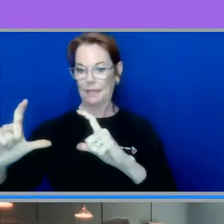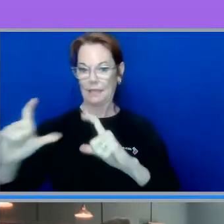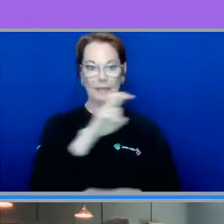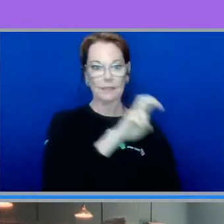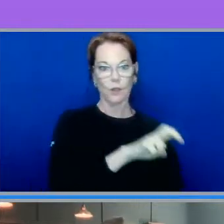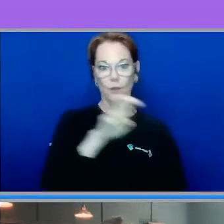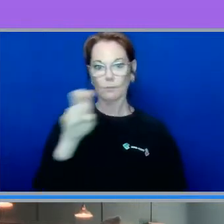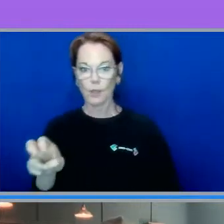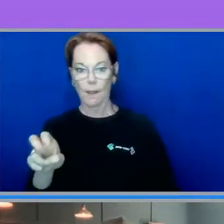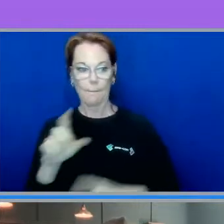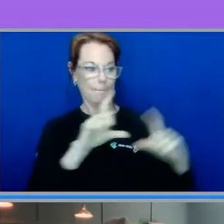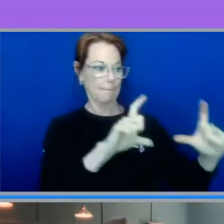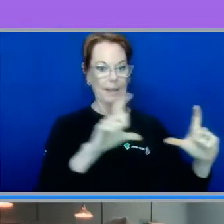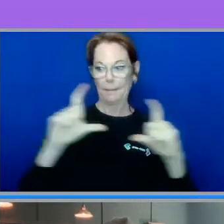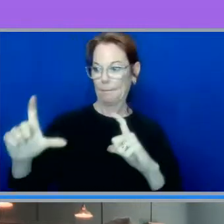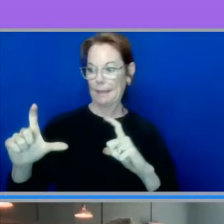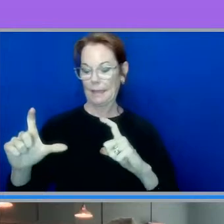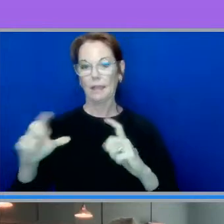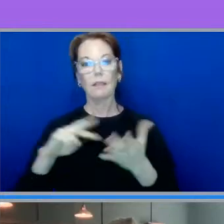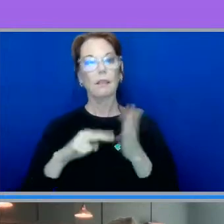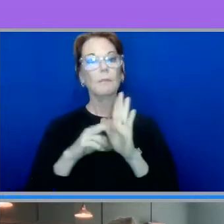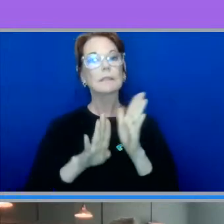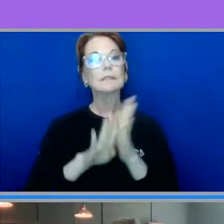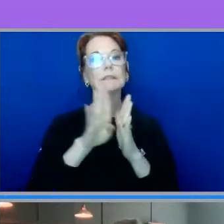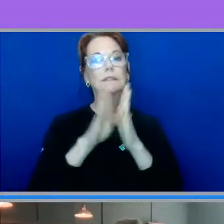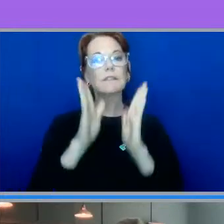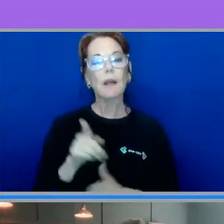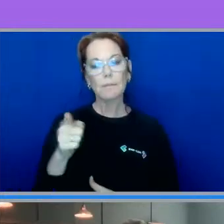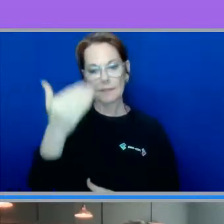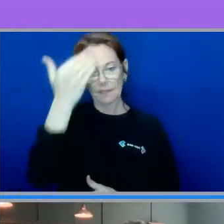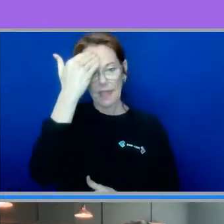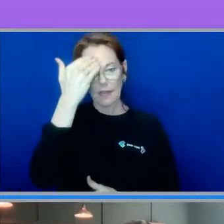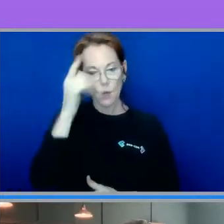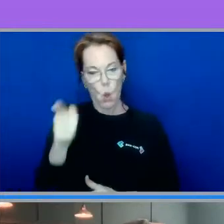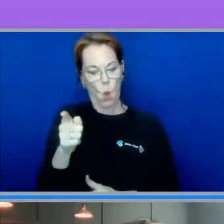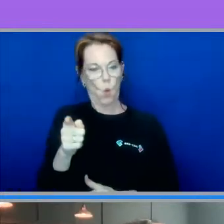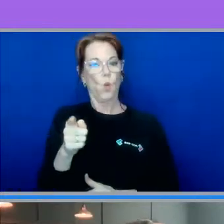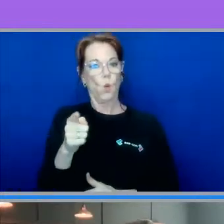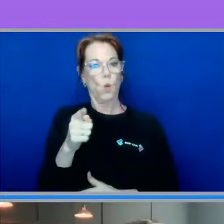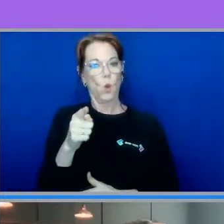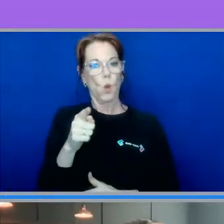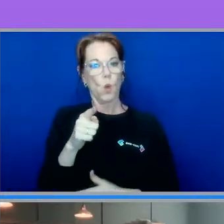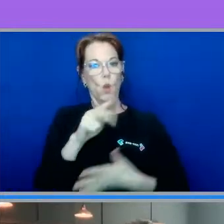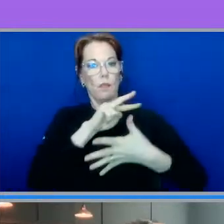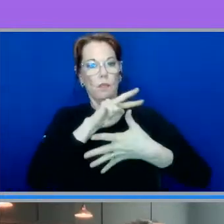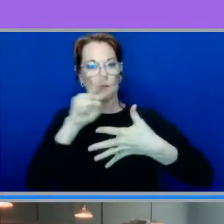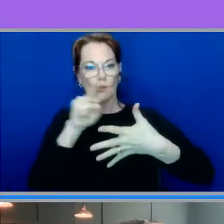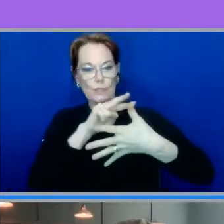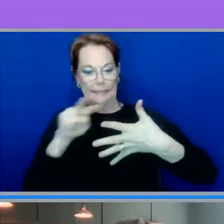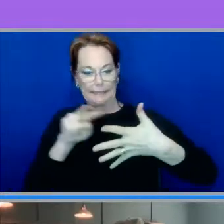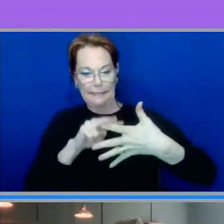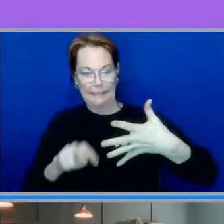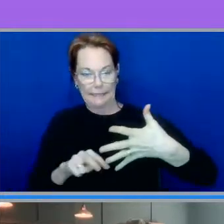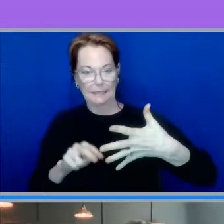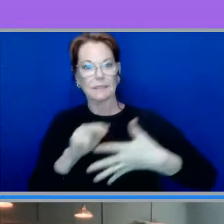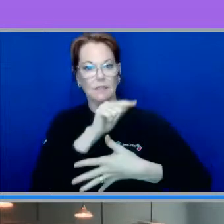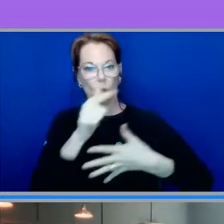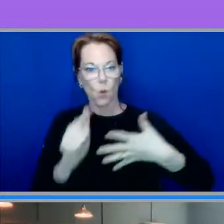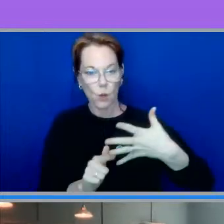the big overview of the reading order. And then within each component, they know how to dig in a little bit deeper. But